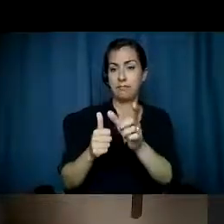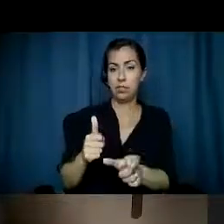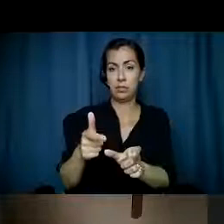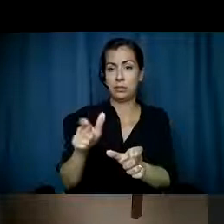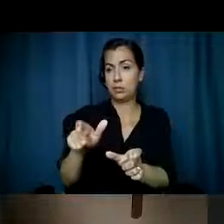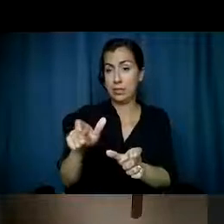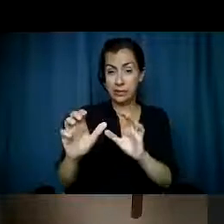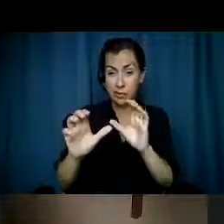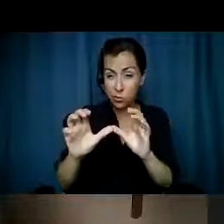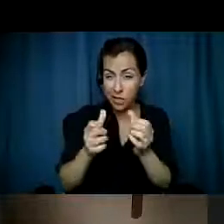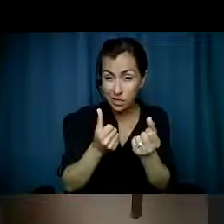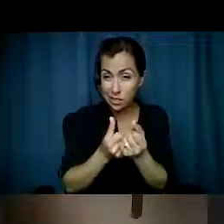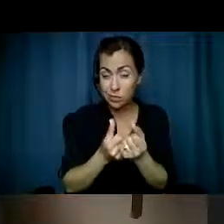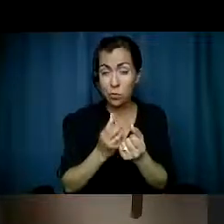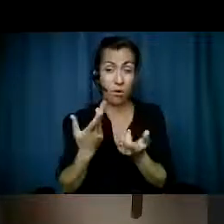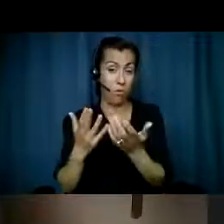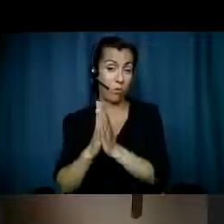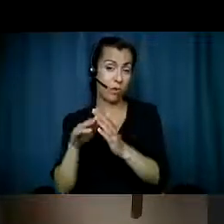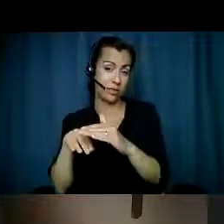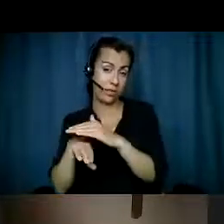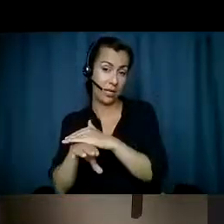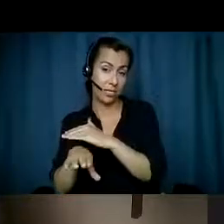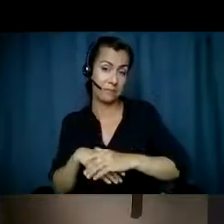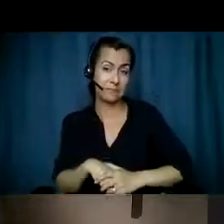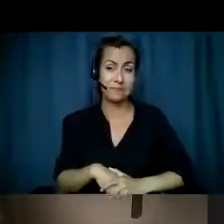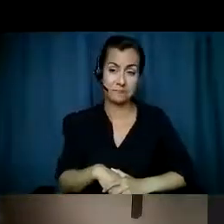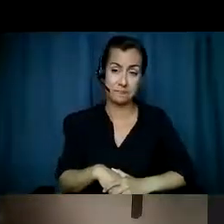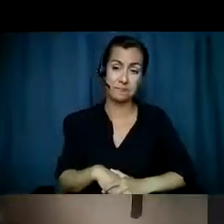voting through the absentee ballot process,